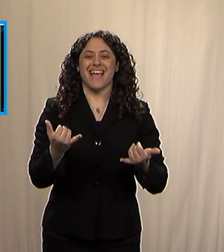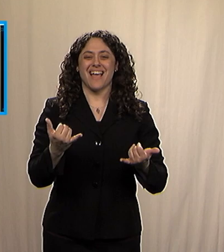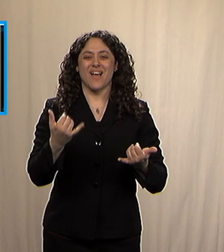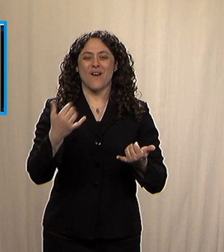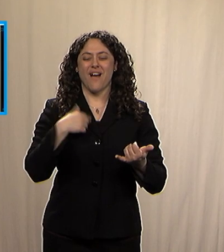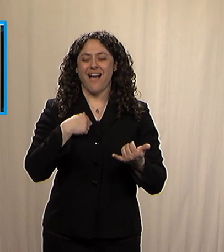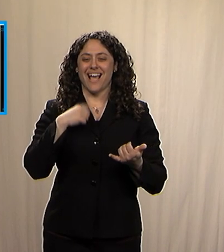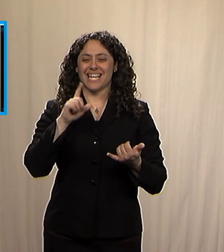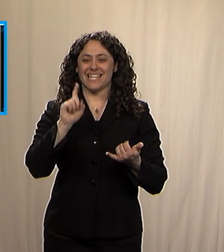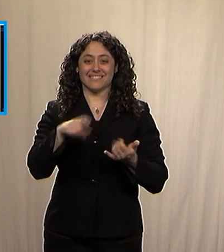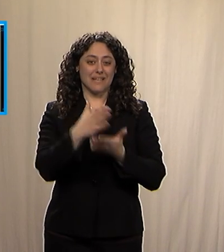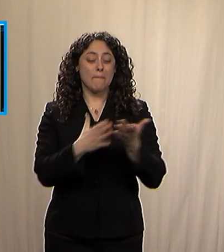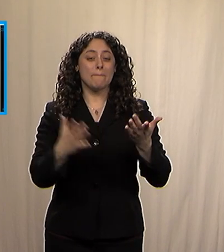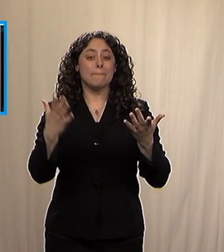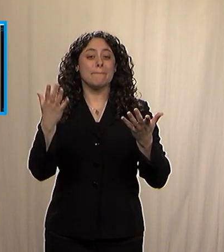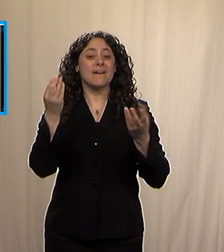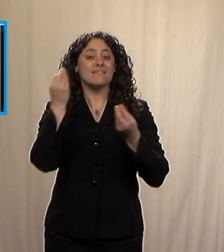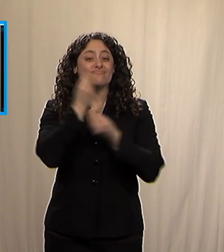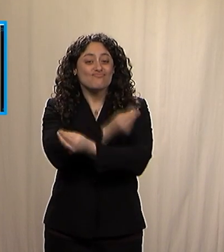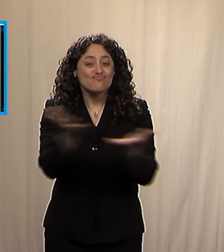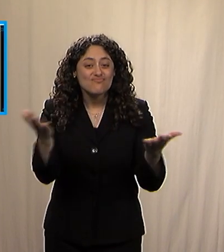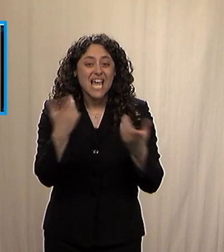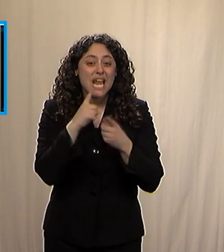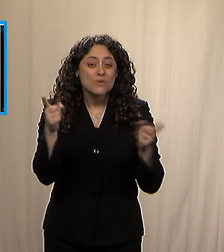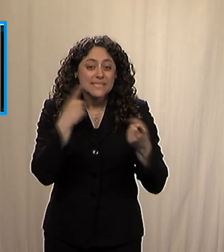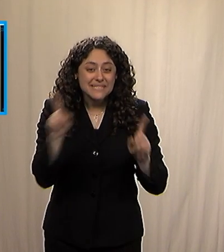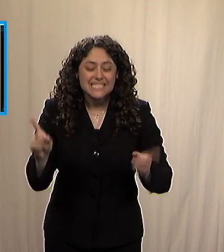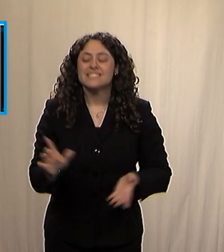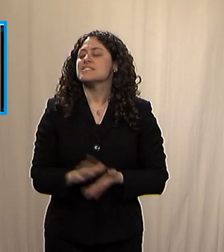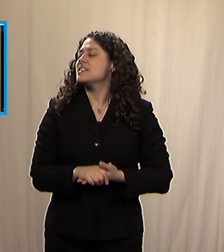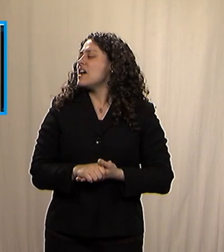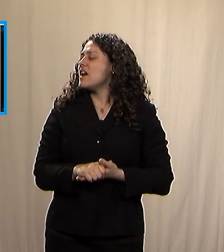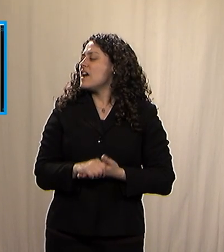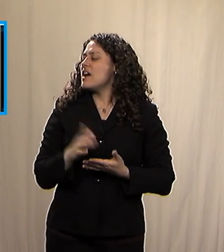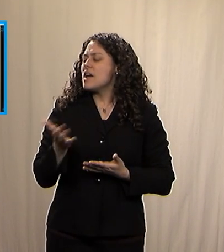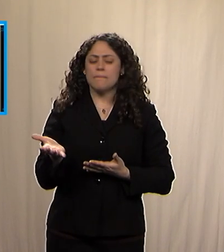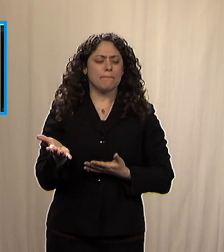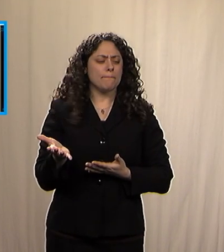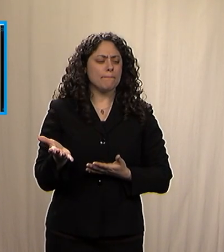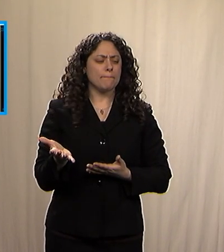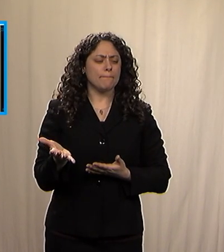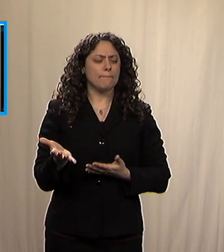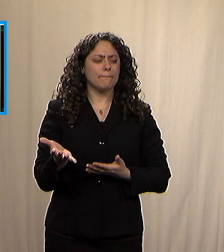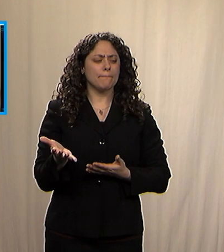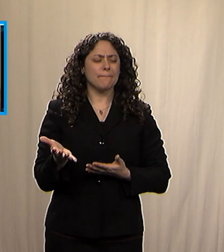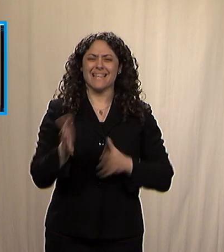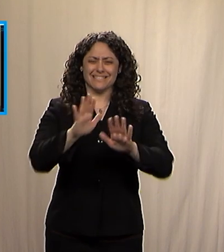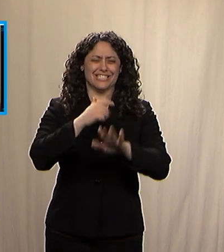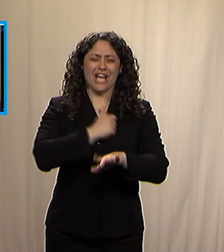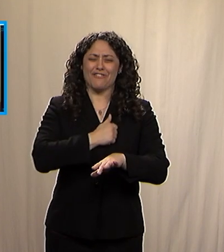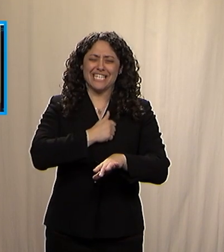I don't, and someone, again I'm sorry I didn't get to all the questions.